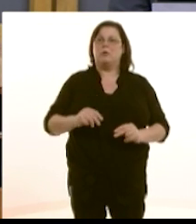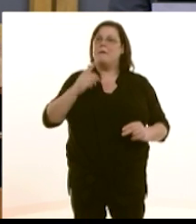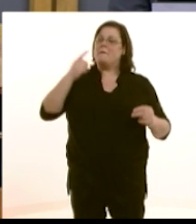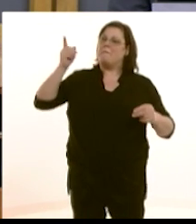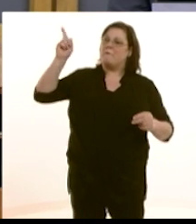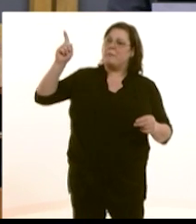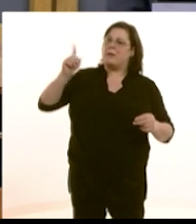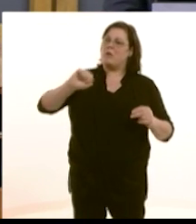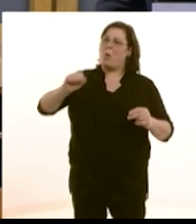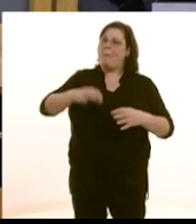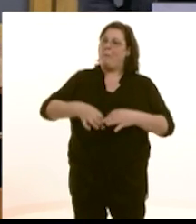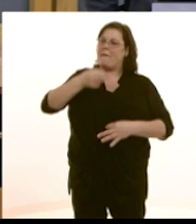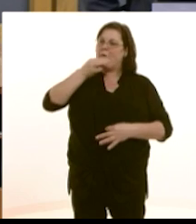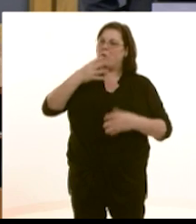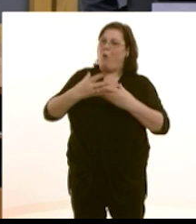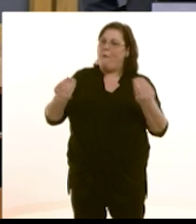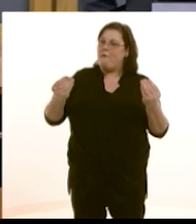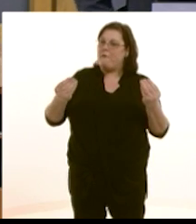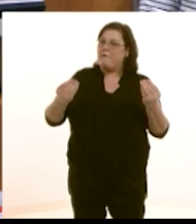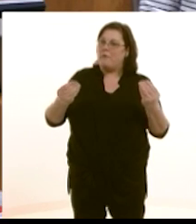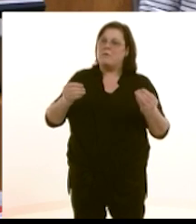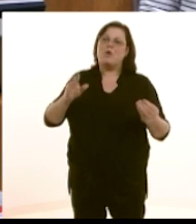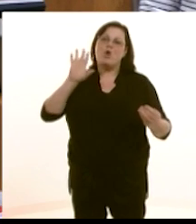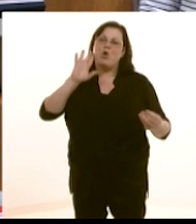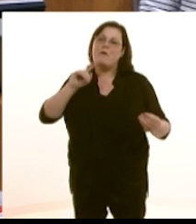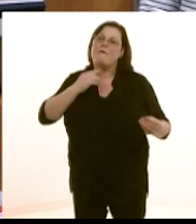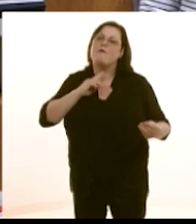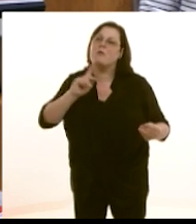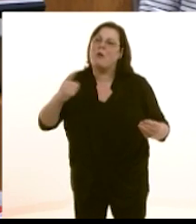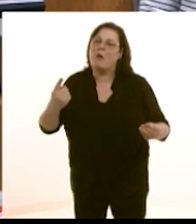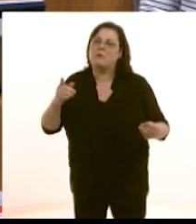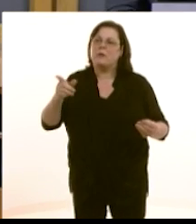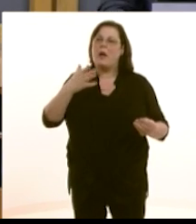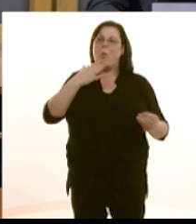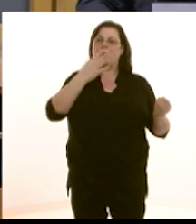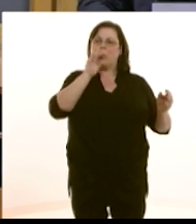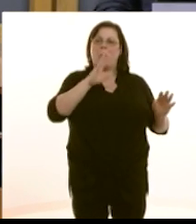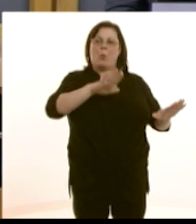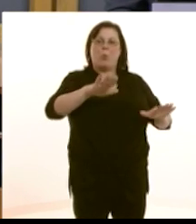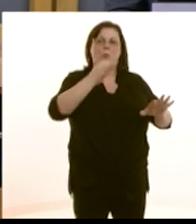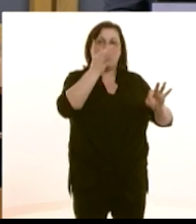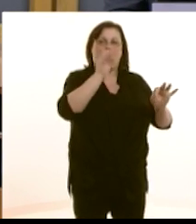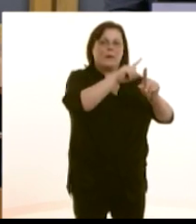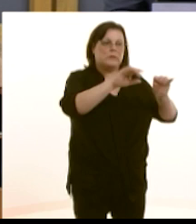Your microphone has been turned off, First Minister. Iím trying to get some quiet so we can hear what youíre saying. Y Llywydd / The Presiding Officer: The Minister